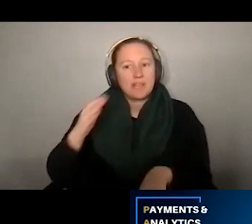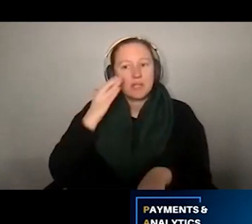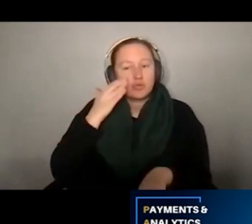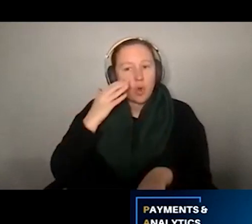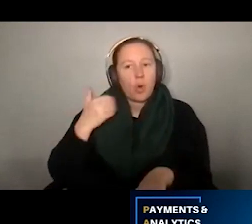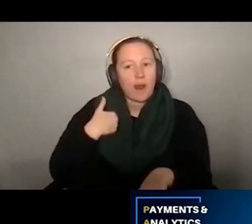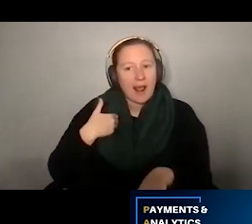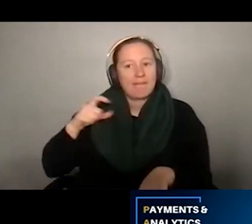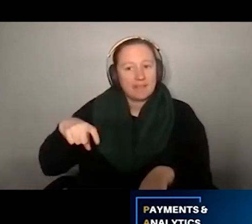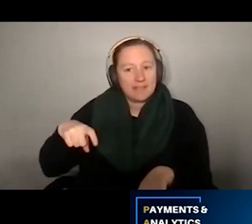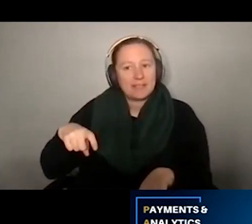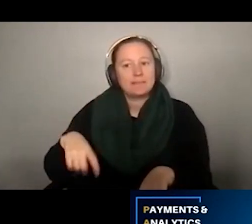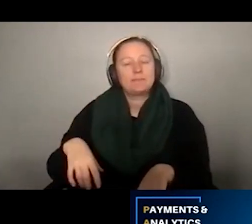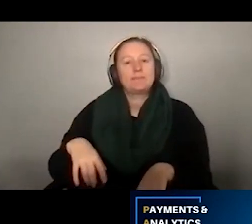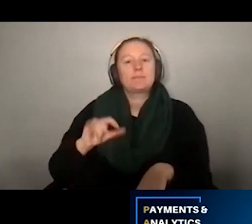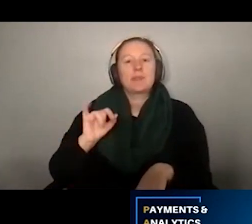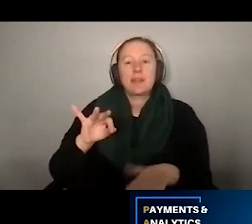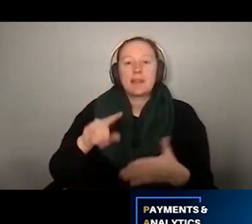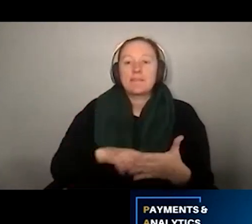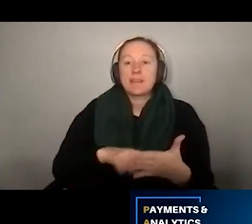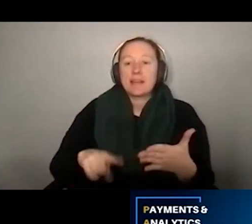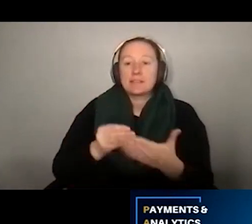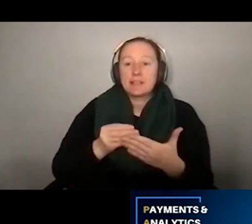In the event of canceling funds,